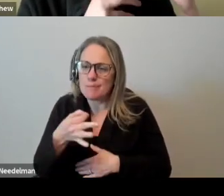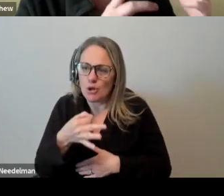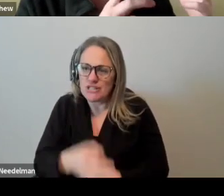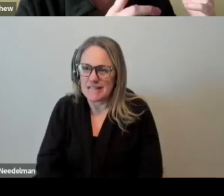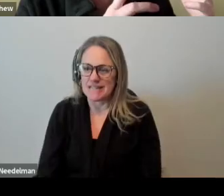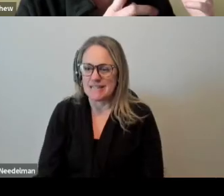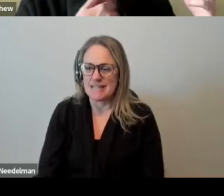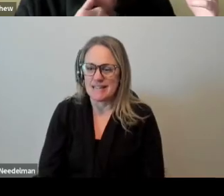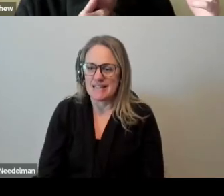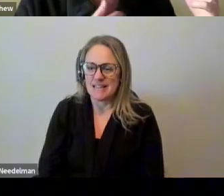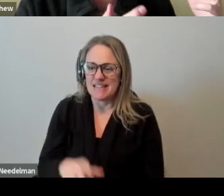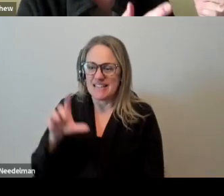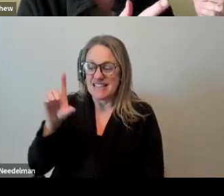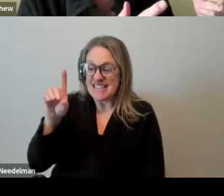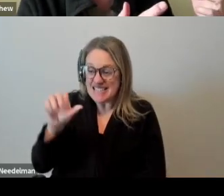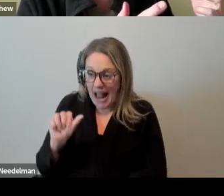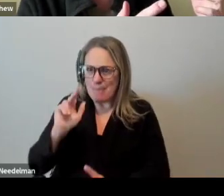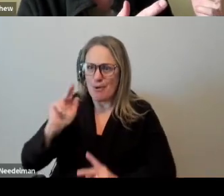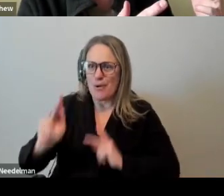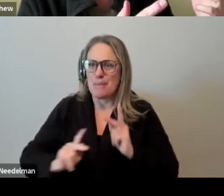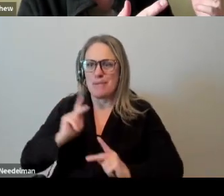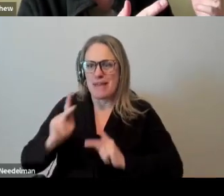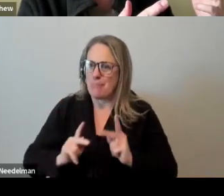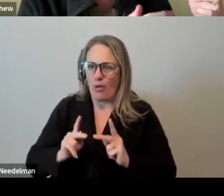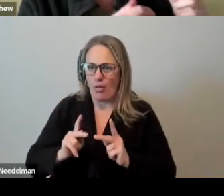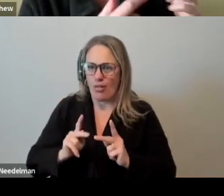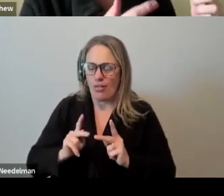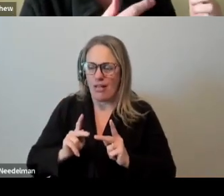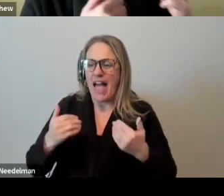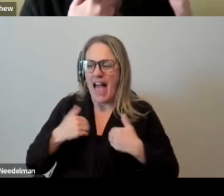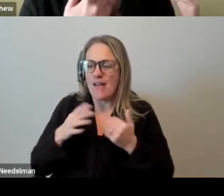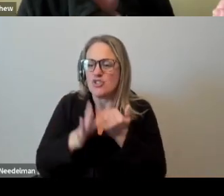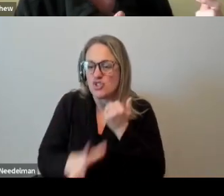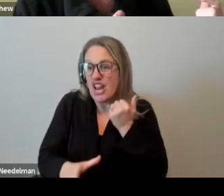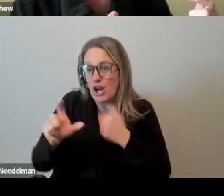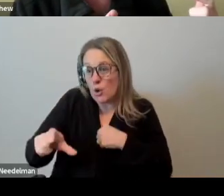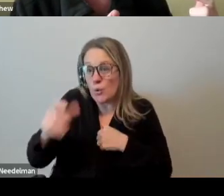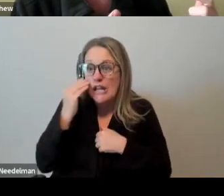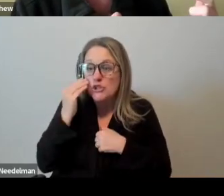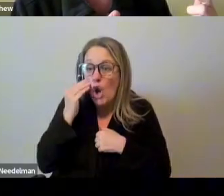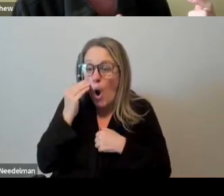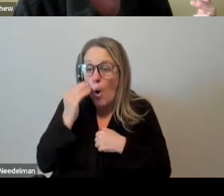If disabled people are the ones who have shit you need to know and shit people have no idea of,